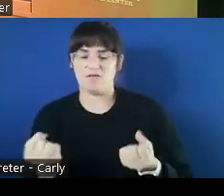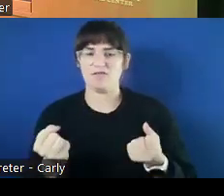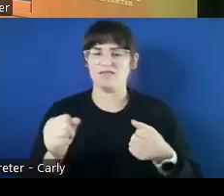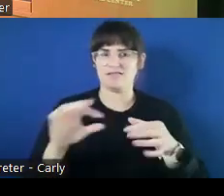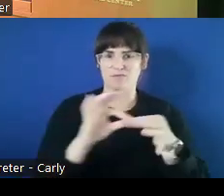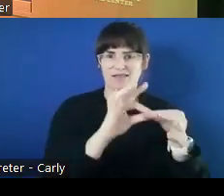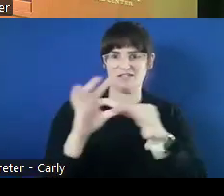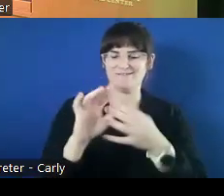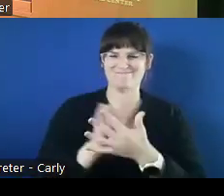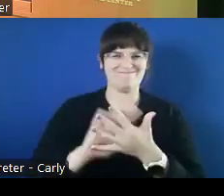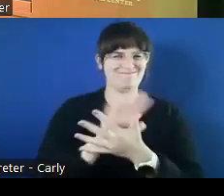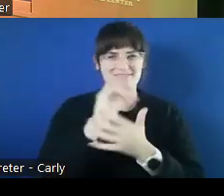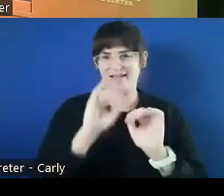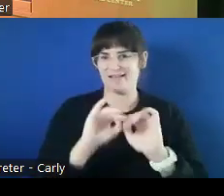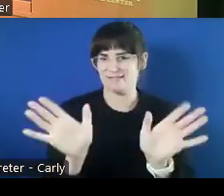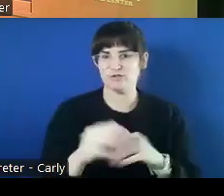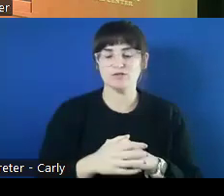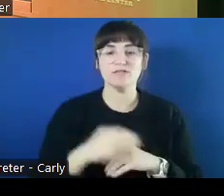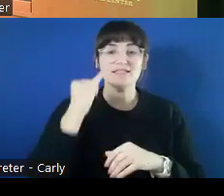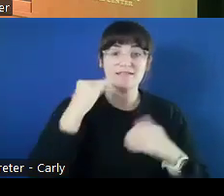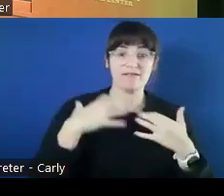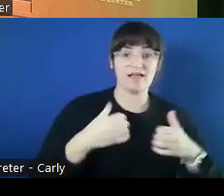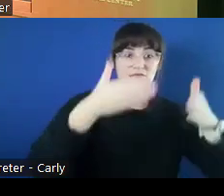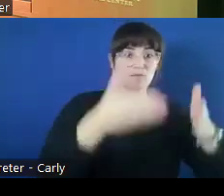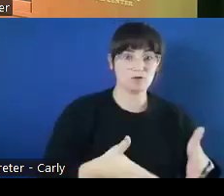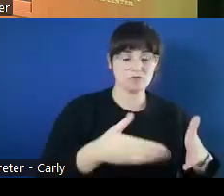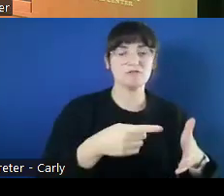if you take healthy people and you measure anxiety and then you follow them over time